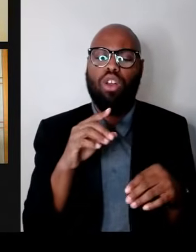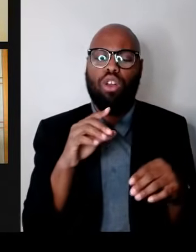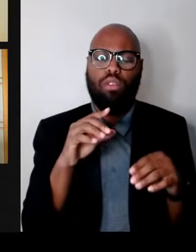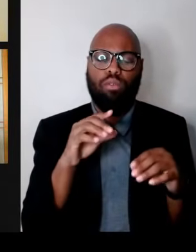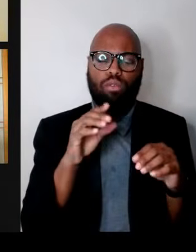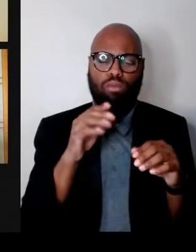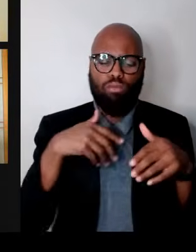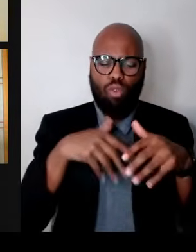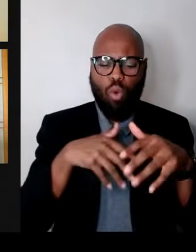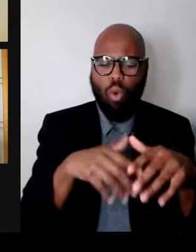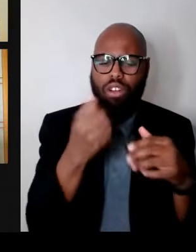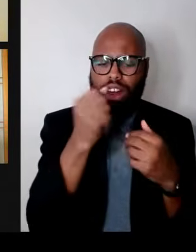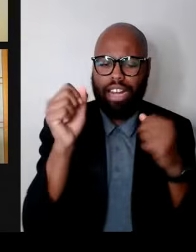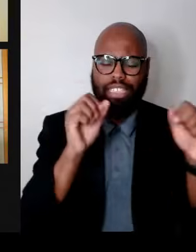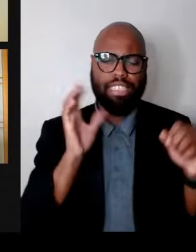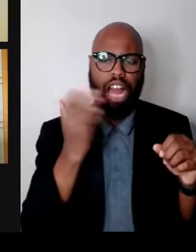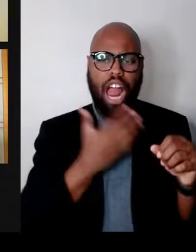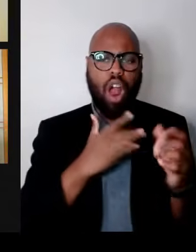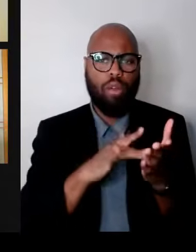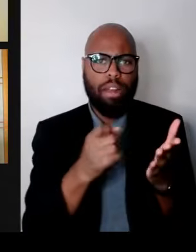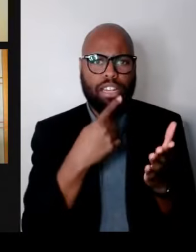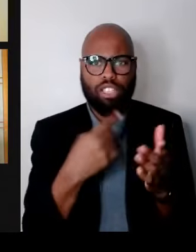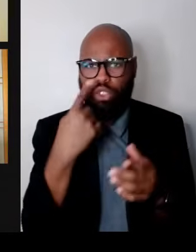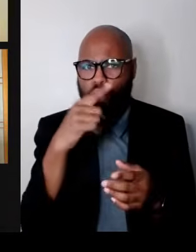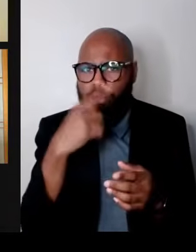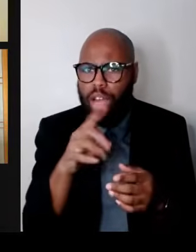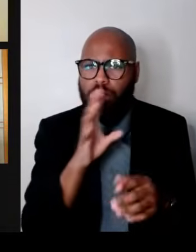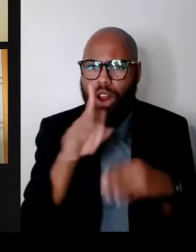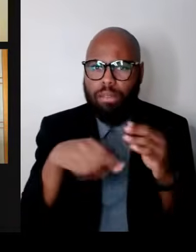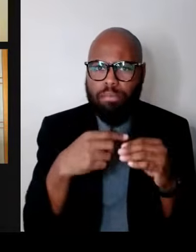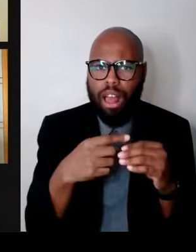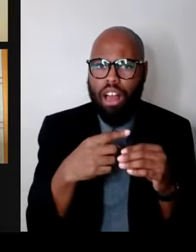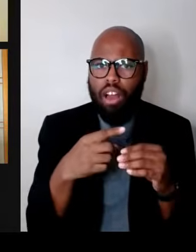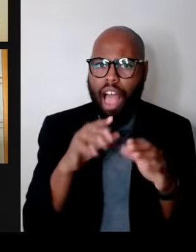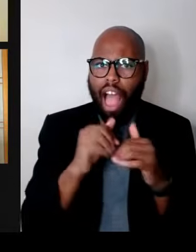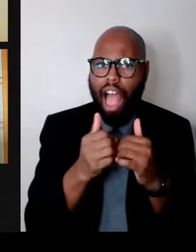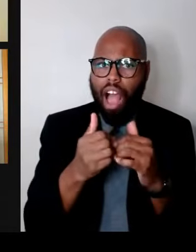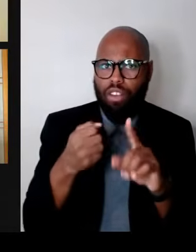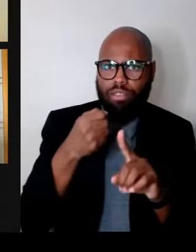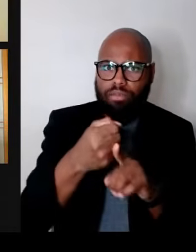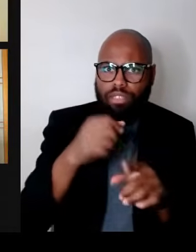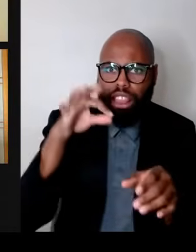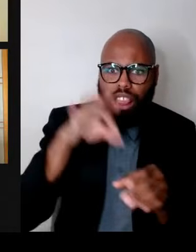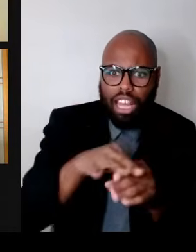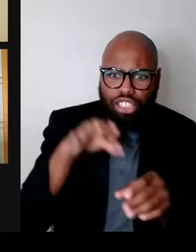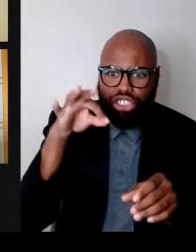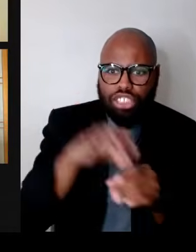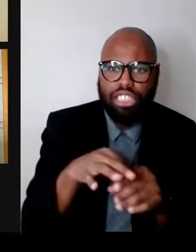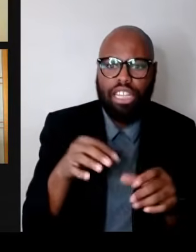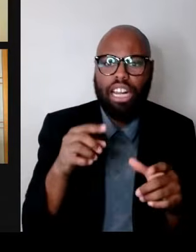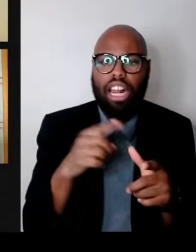into the election of Deb Halaand and then the subsequent appointment of her to that role?